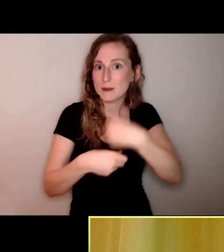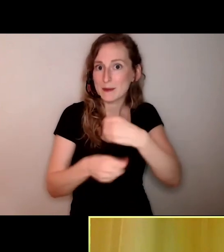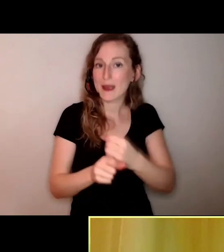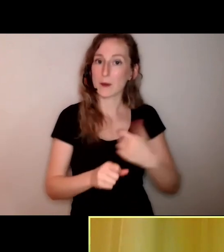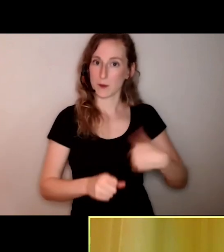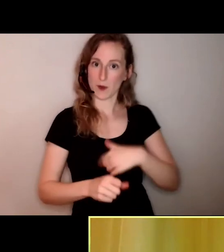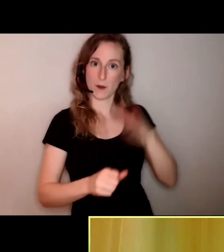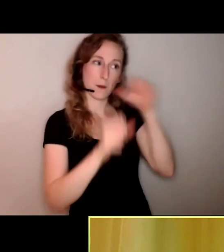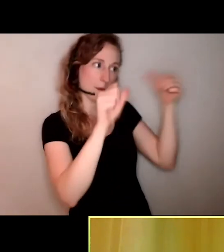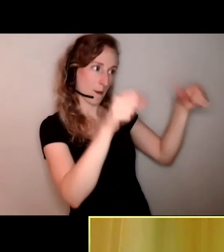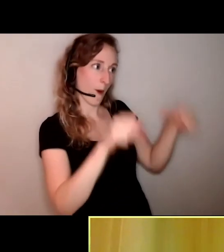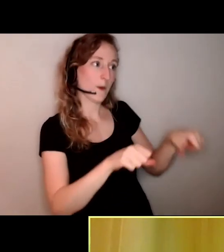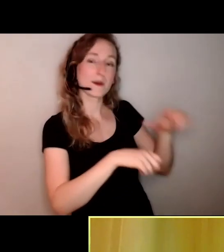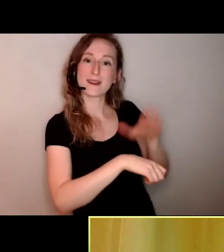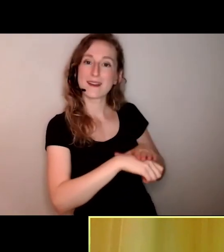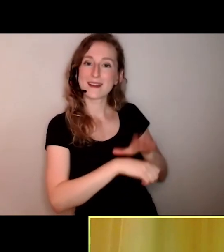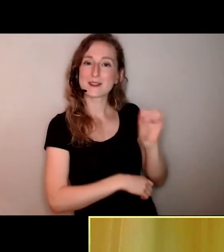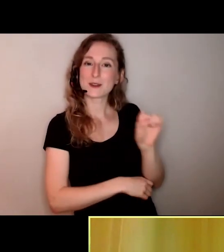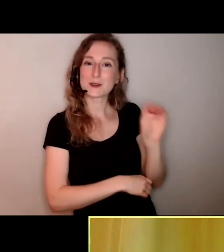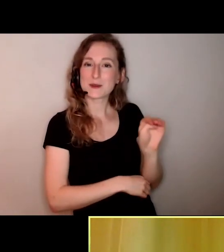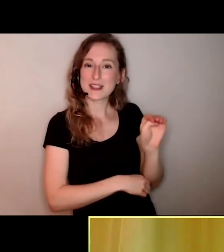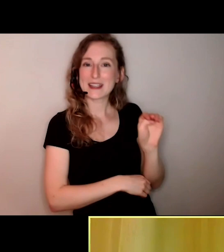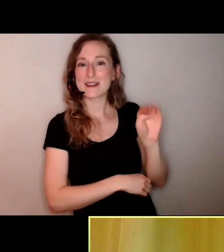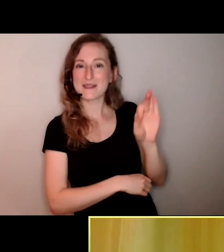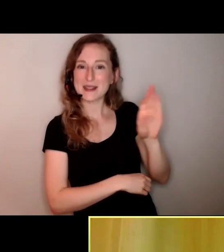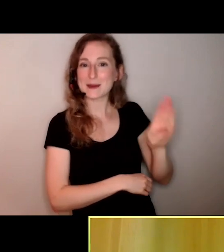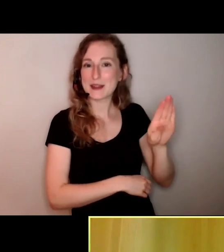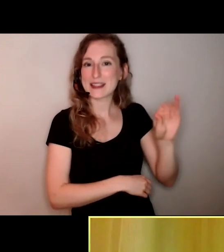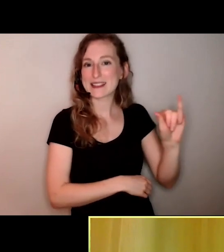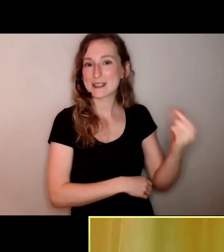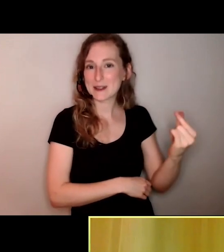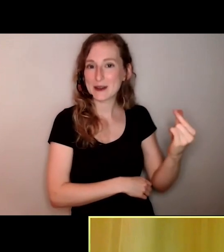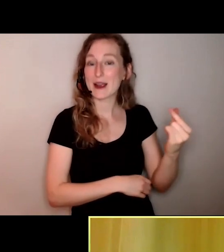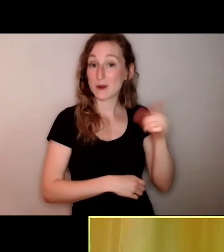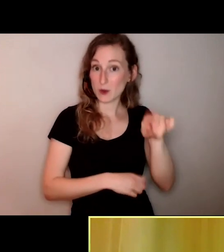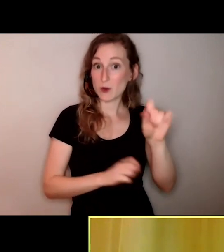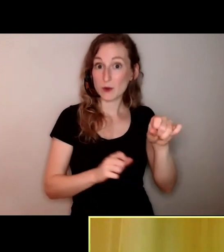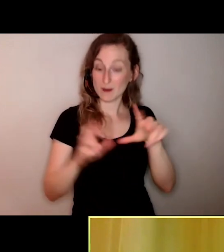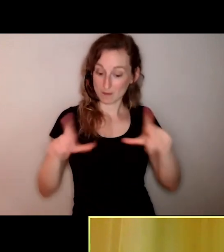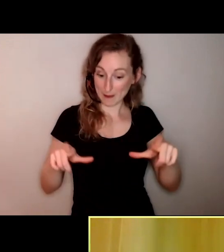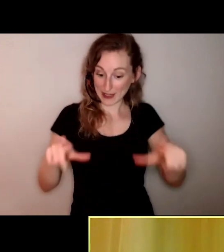So, take a picture of your art and share it on social media. You can tag the Clyfford Still Museum in your post.